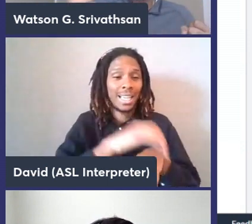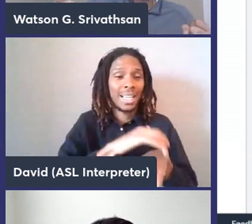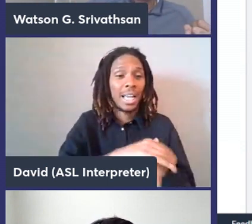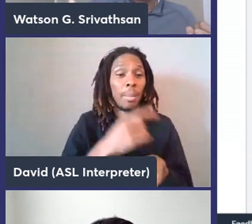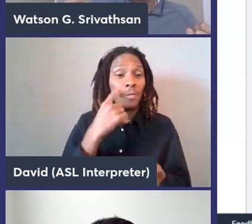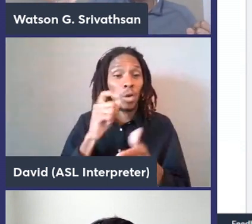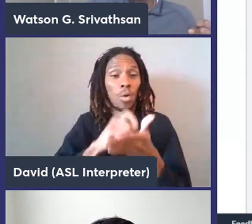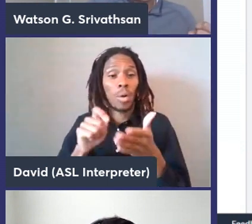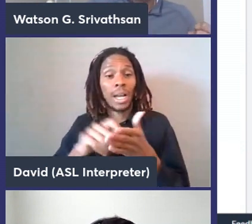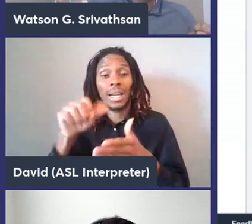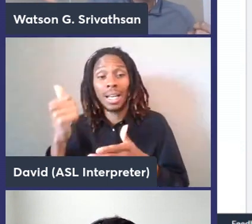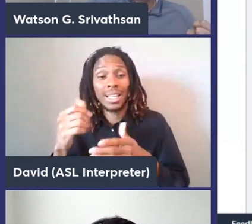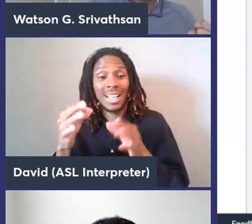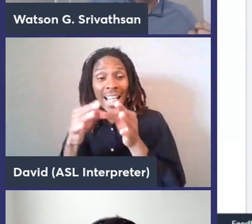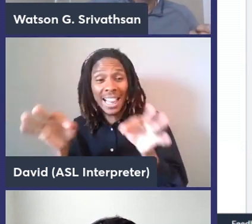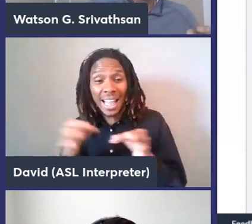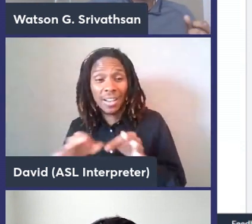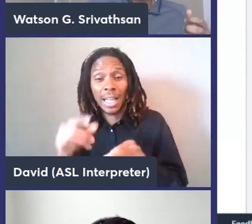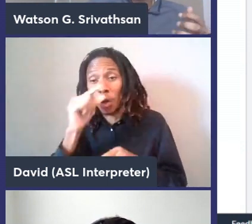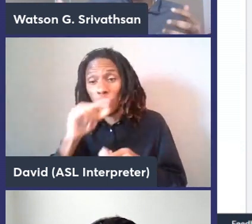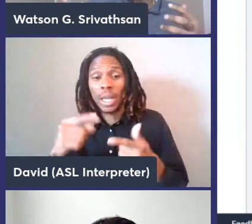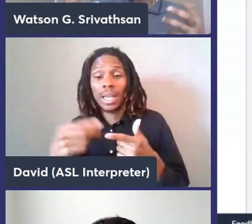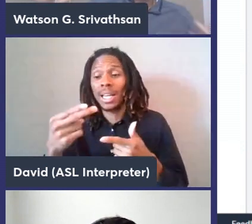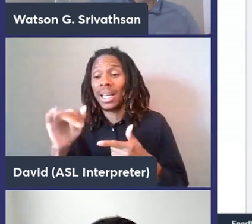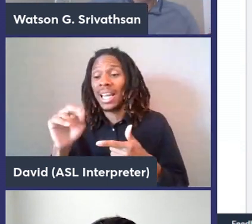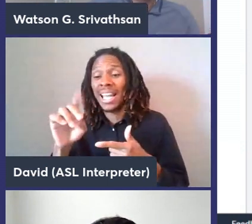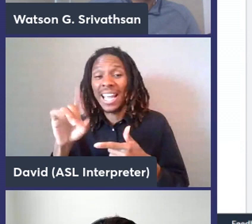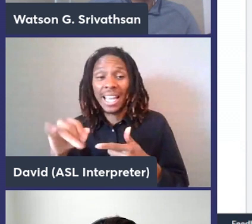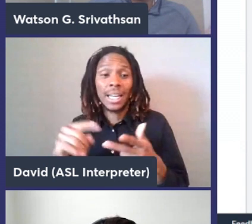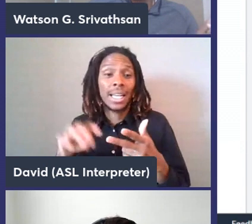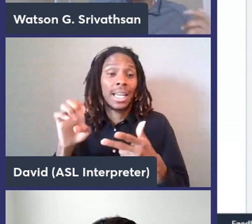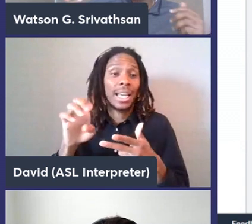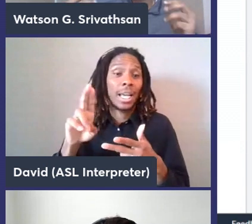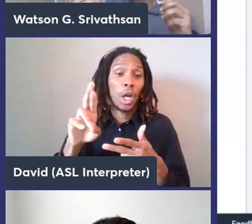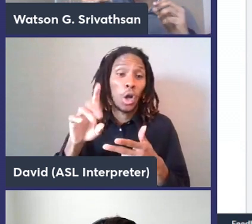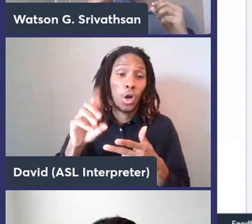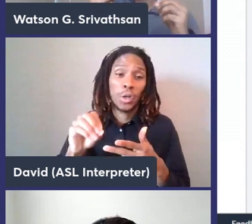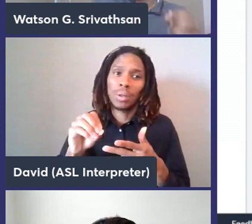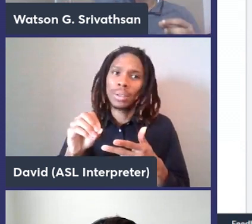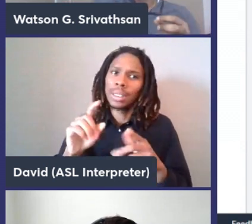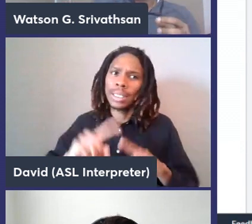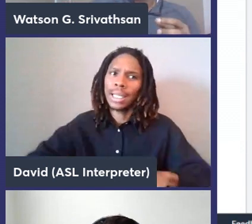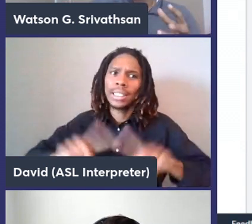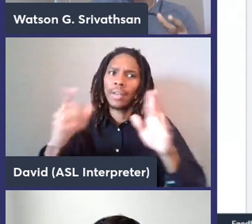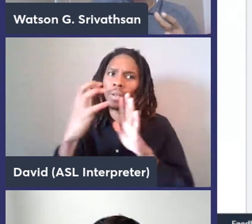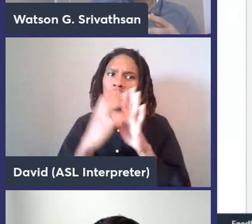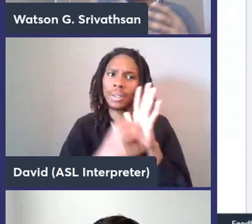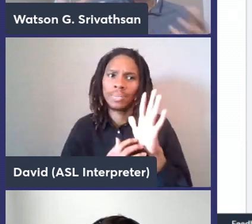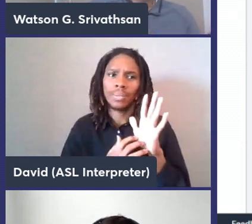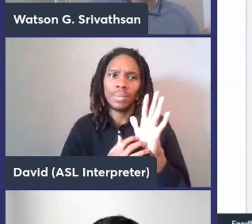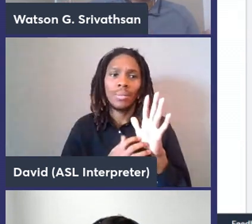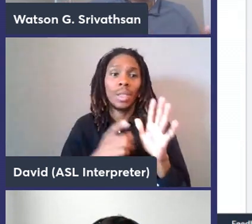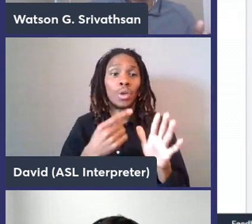say Urdu or Greek or Hindi, the scripts are very different, and you can say the same word in multiple ways,